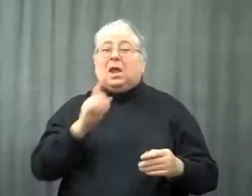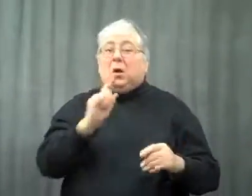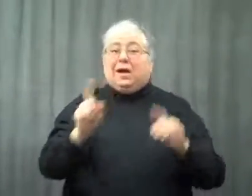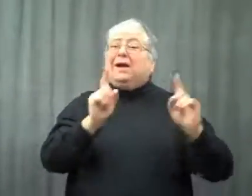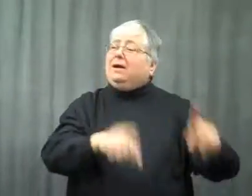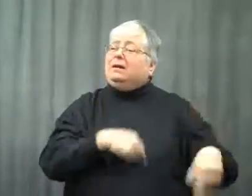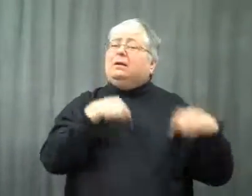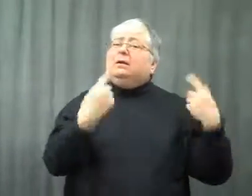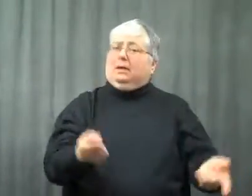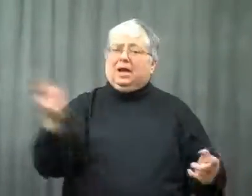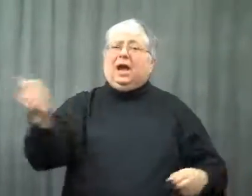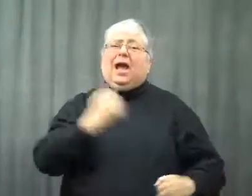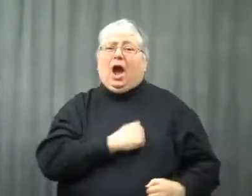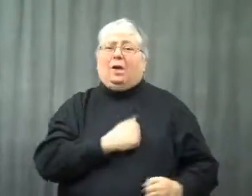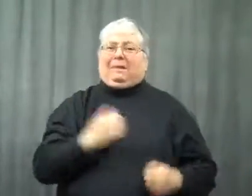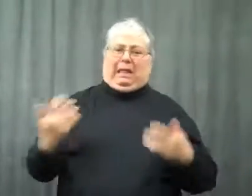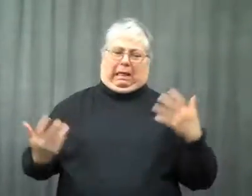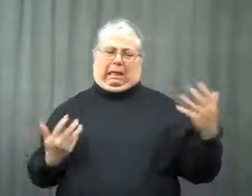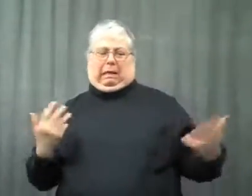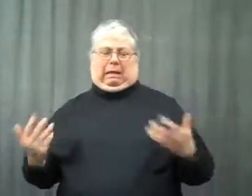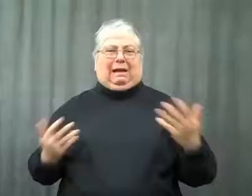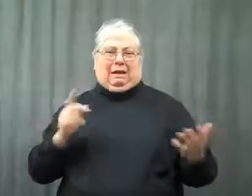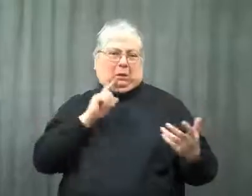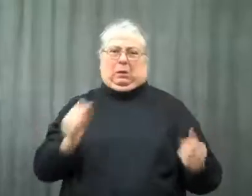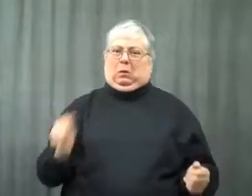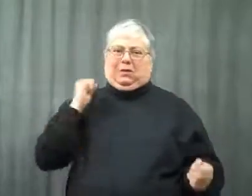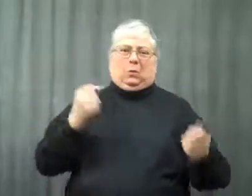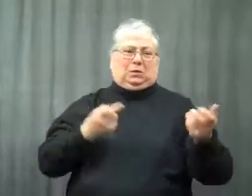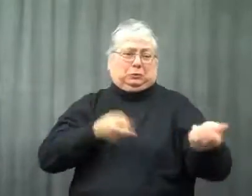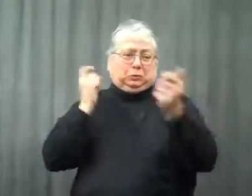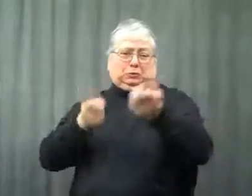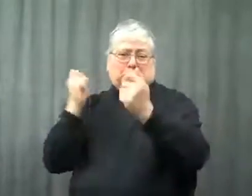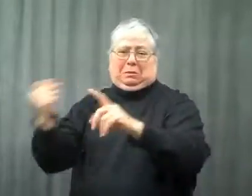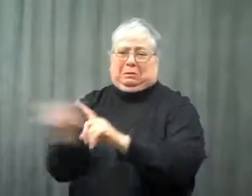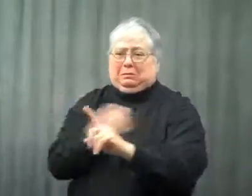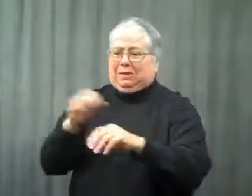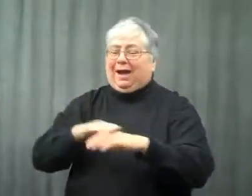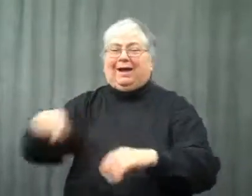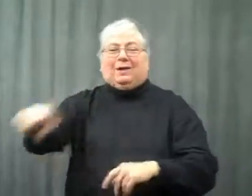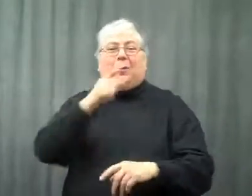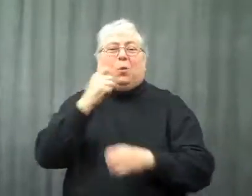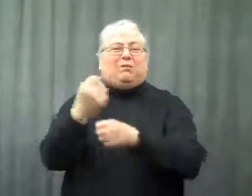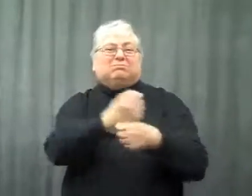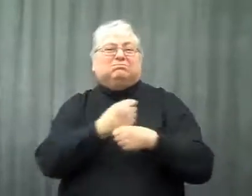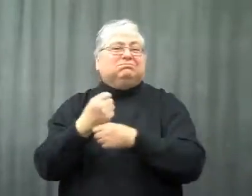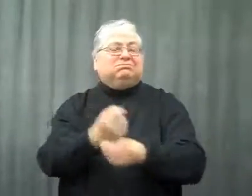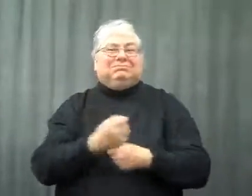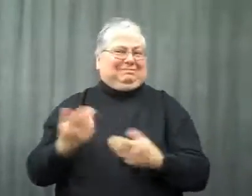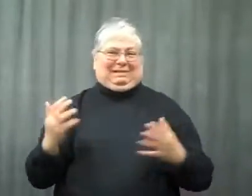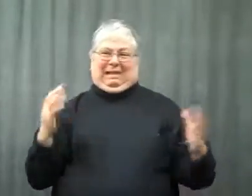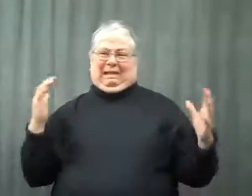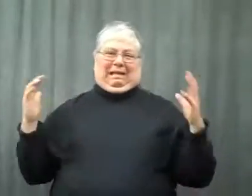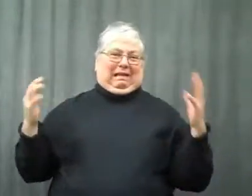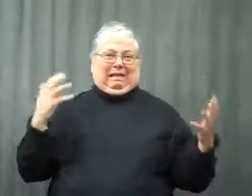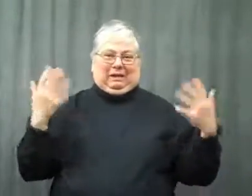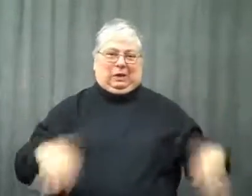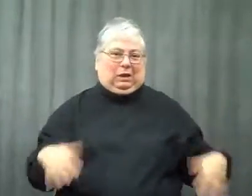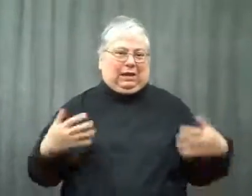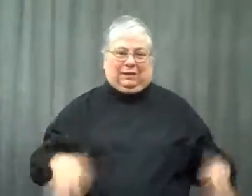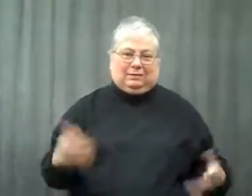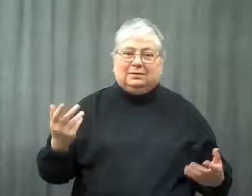The army had always been reluctant to fire on or attack the protesters.